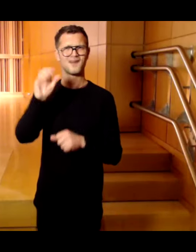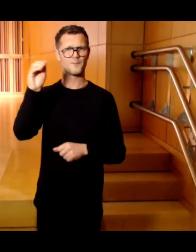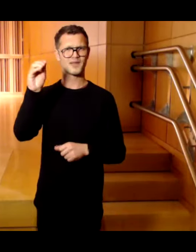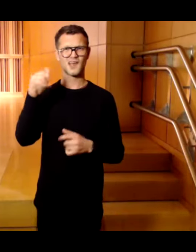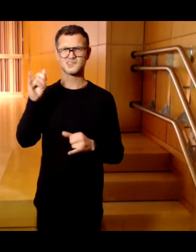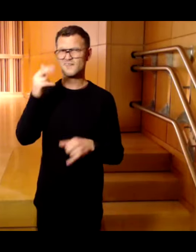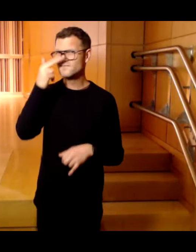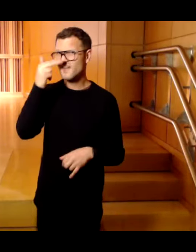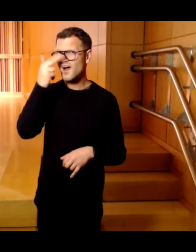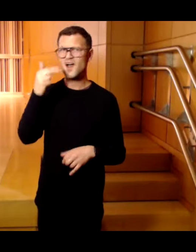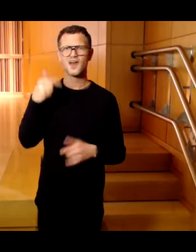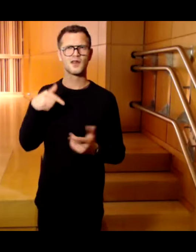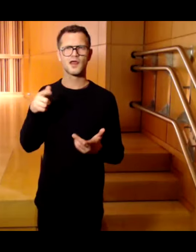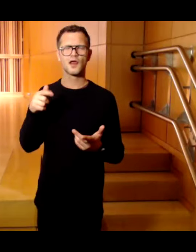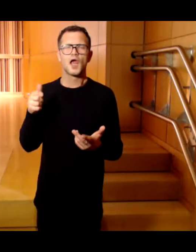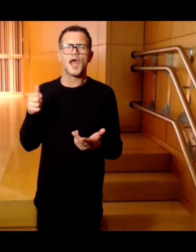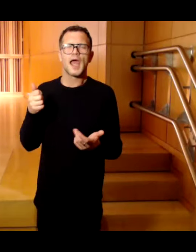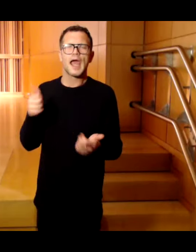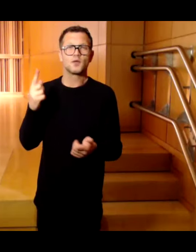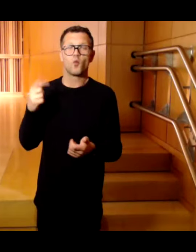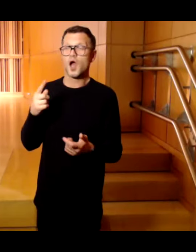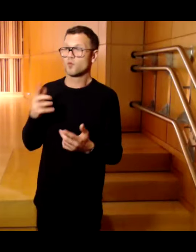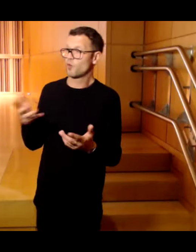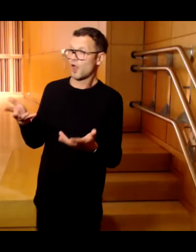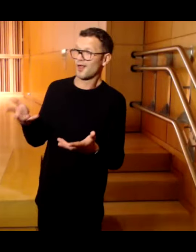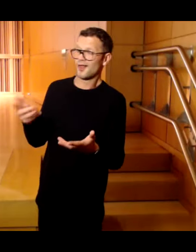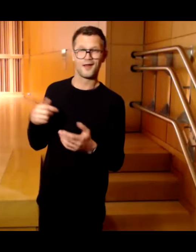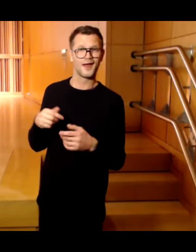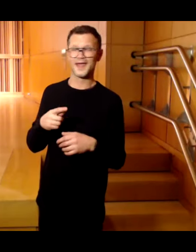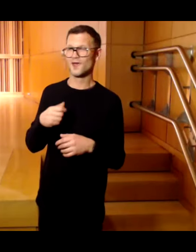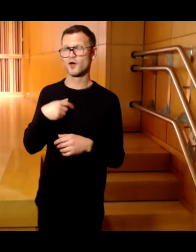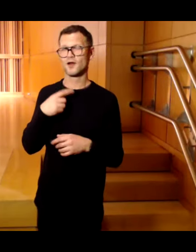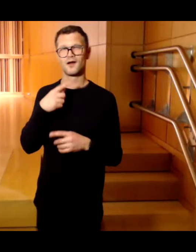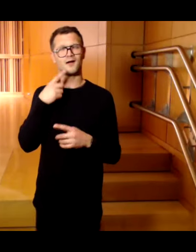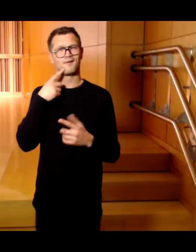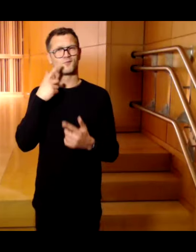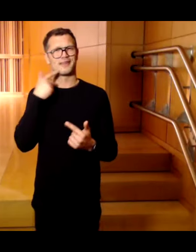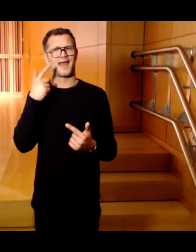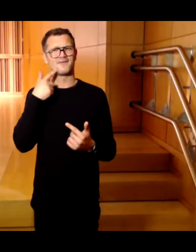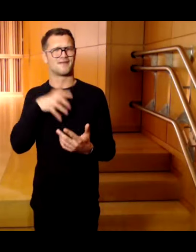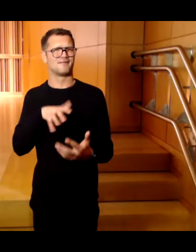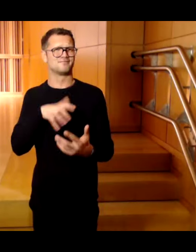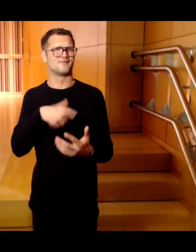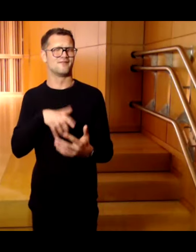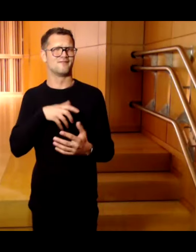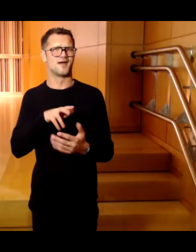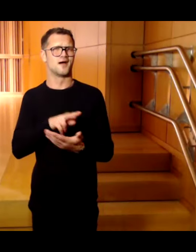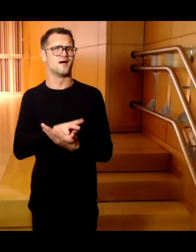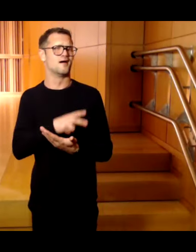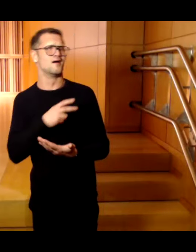fall out of their chair in laughter. Alright. And I also saw his profound intellectual and scholarly dedication and diligence.